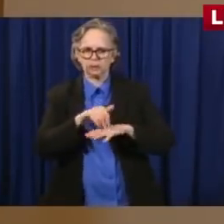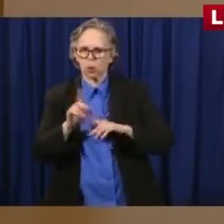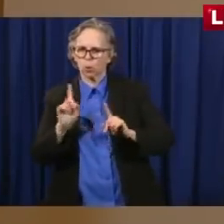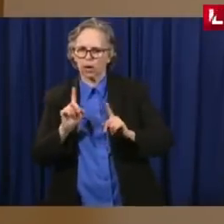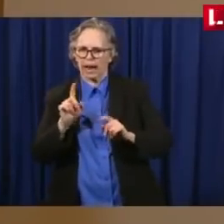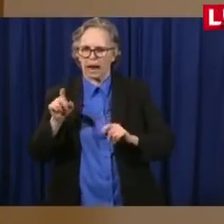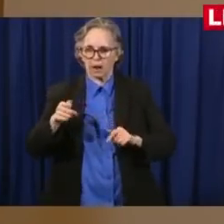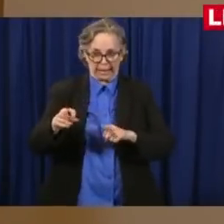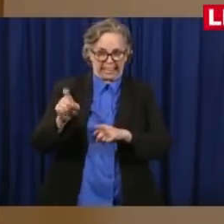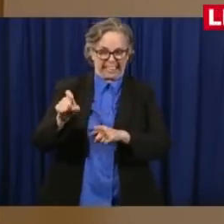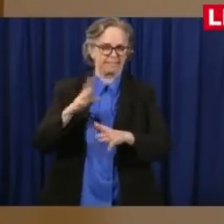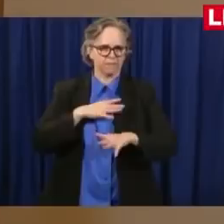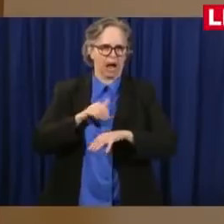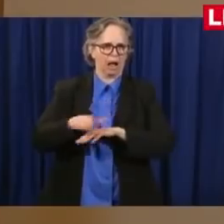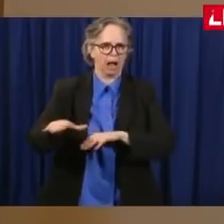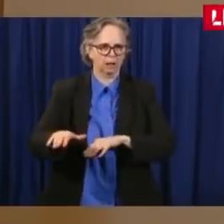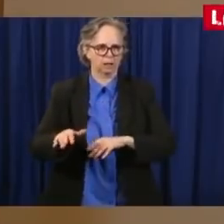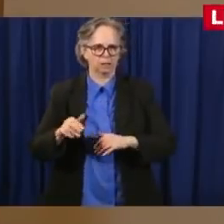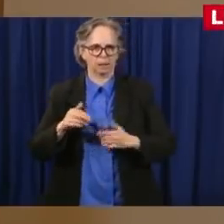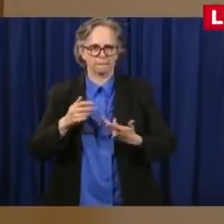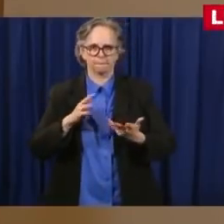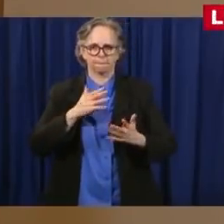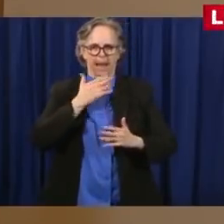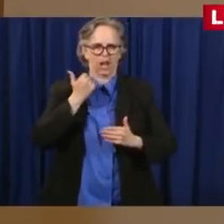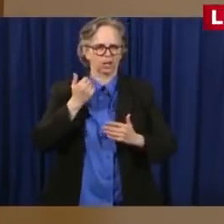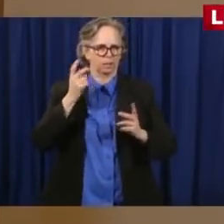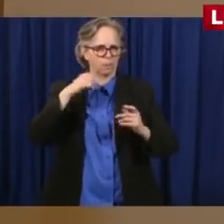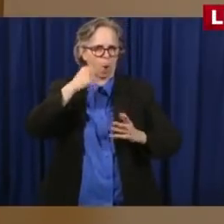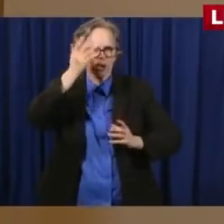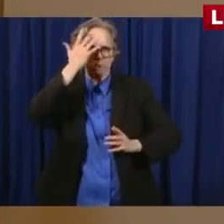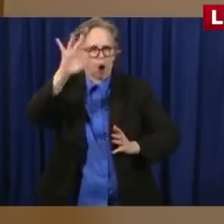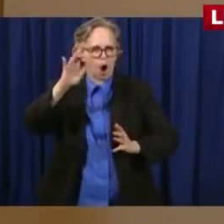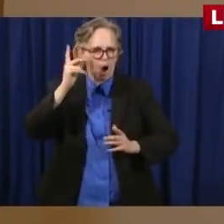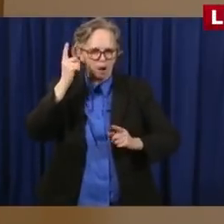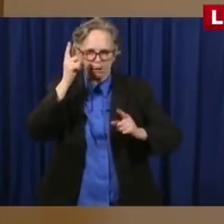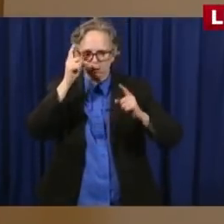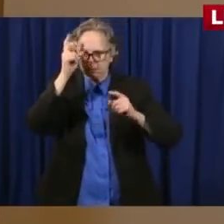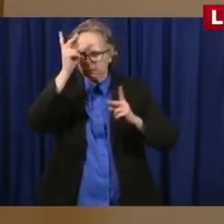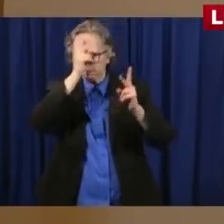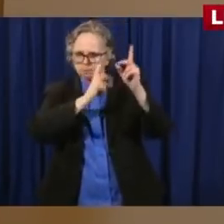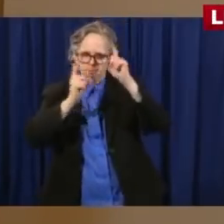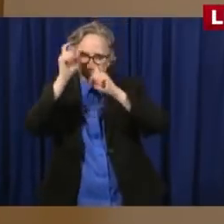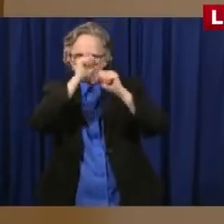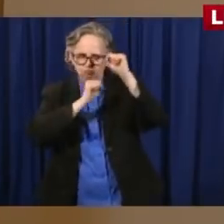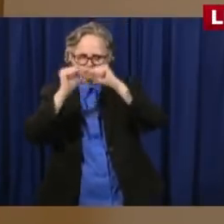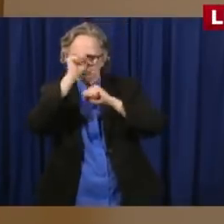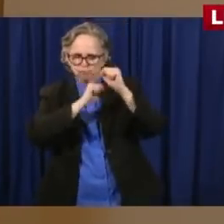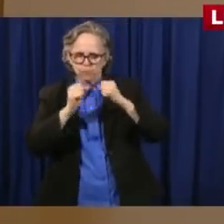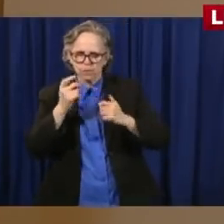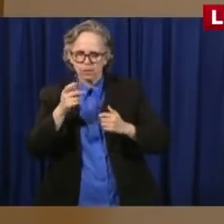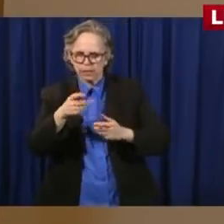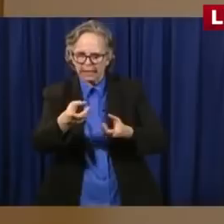WE ARE ABLE TO MOVE THOSE RESOURCES SURGICALLY TO WHERE WE NEED.